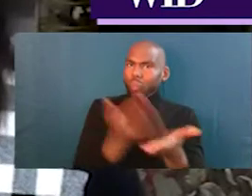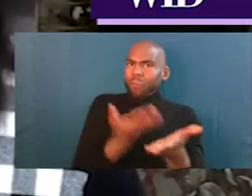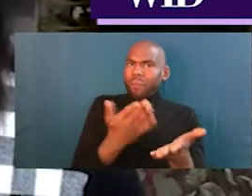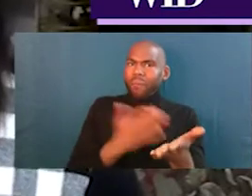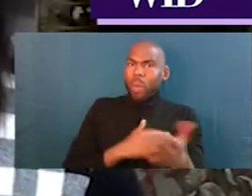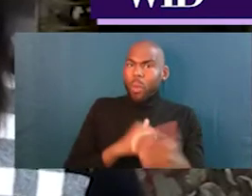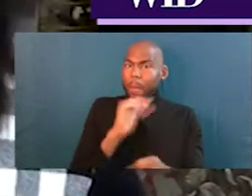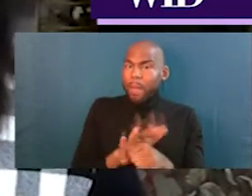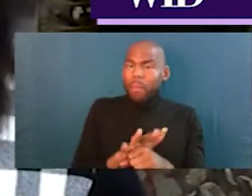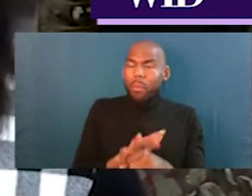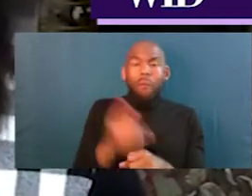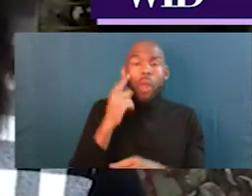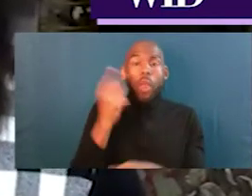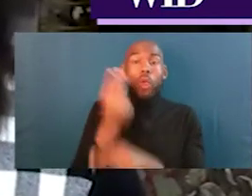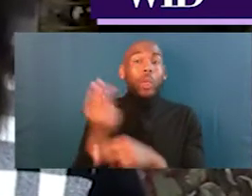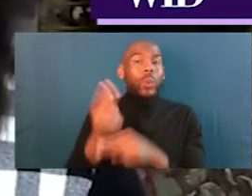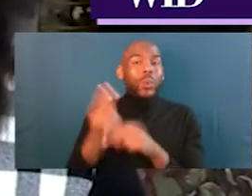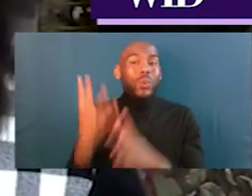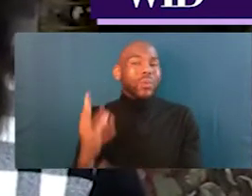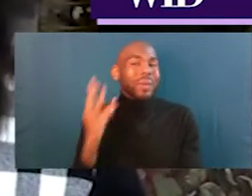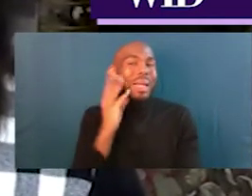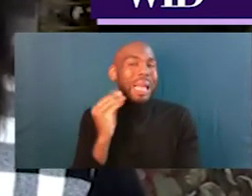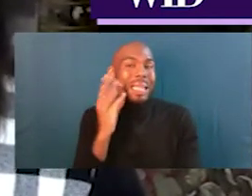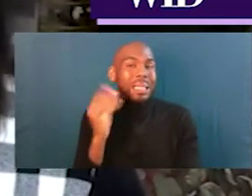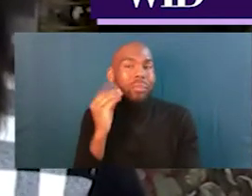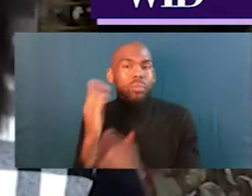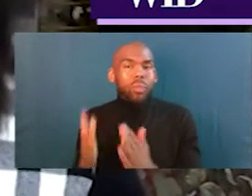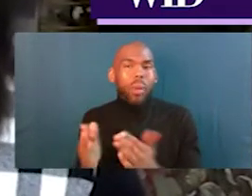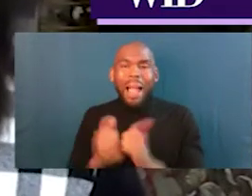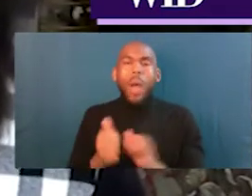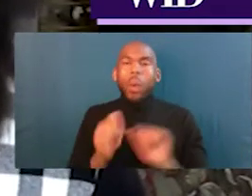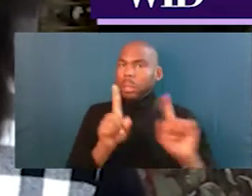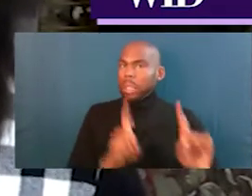commitment to the user experience is through user testing.